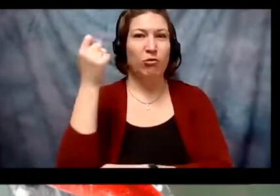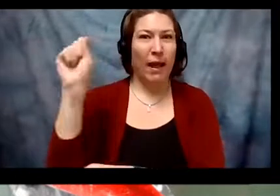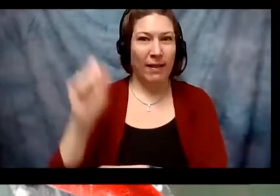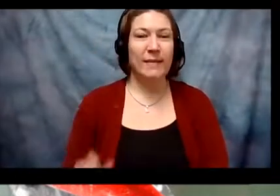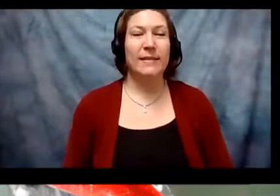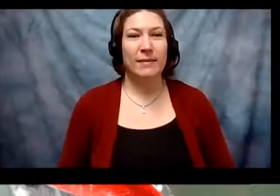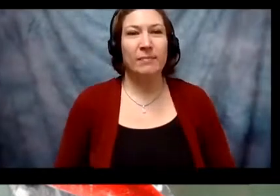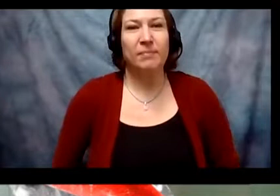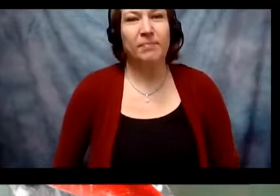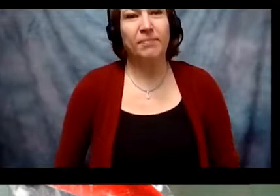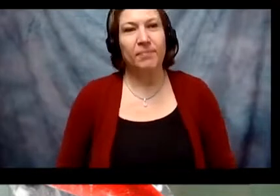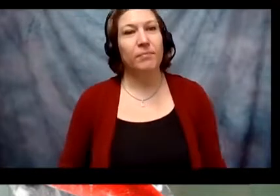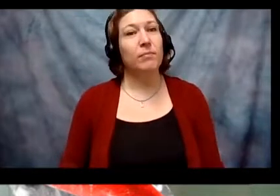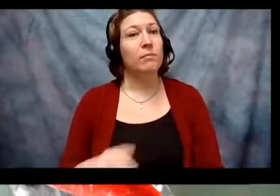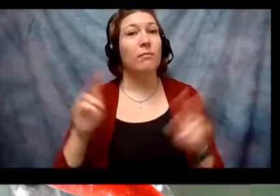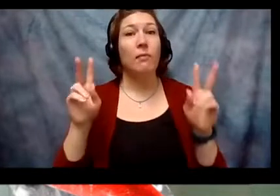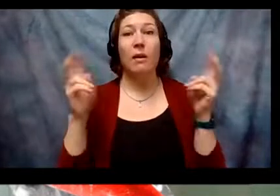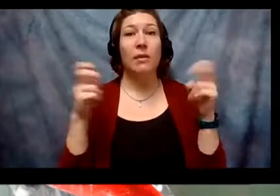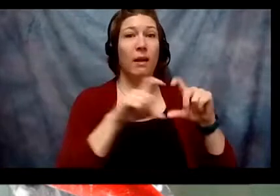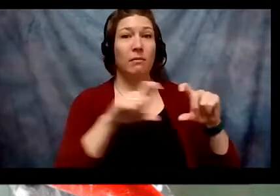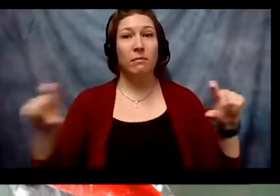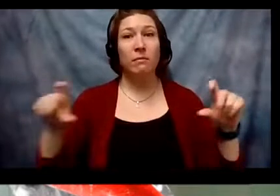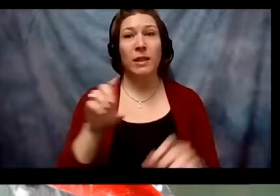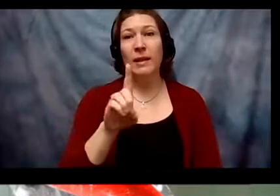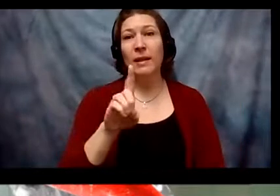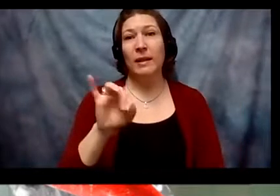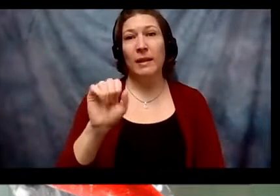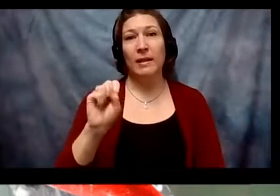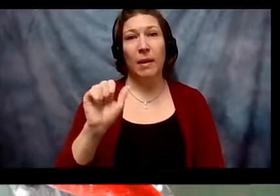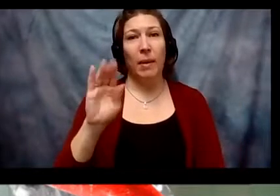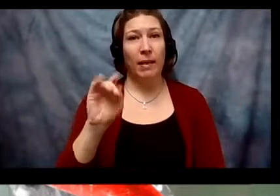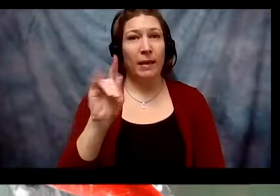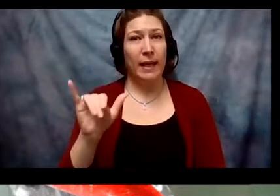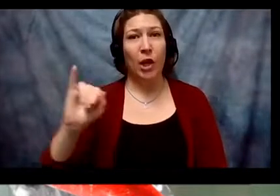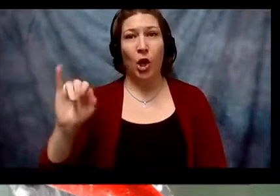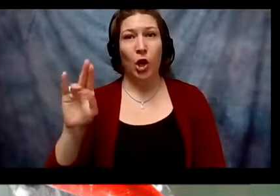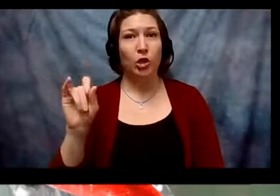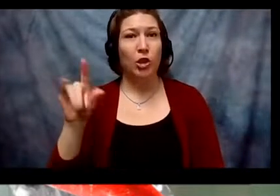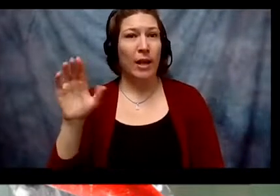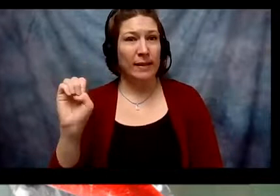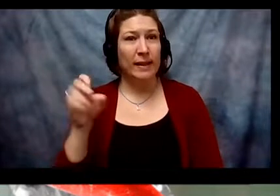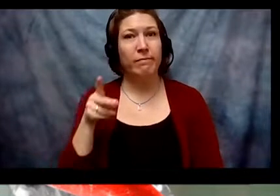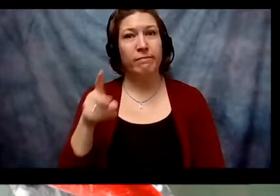The title is, Why It's Everybody's Business."